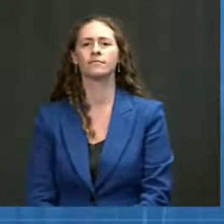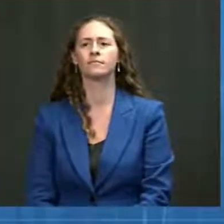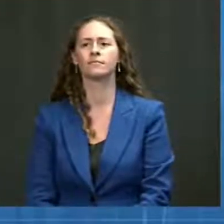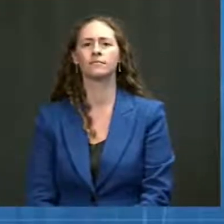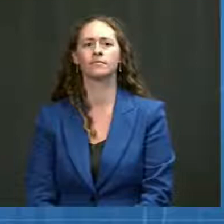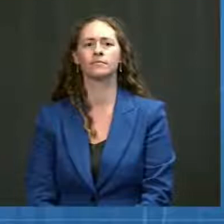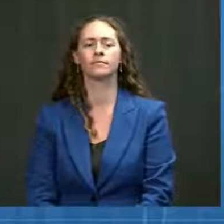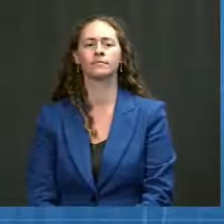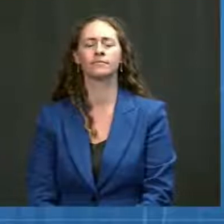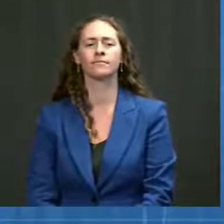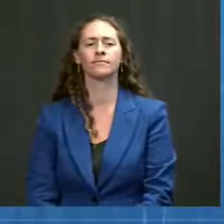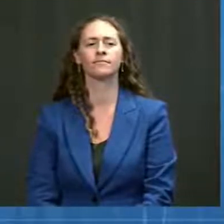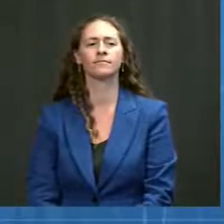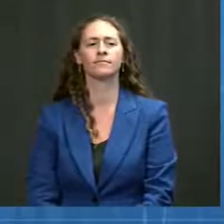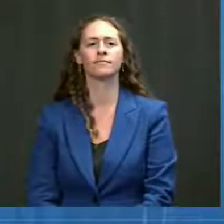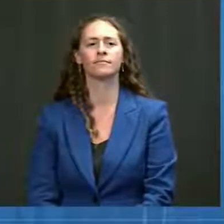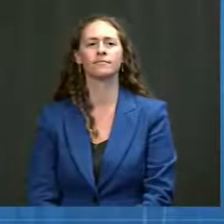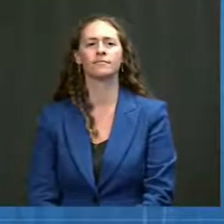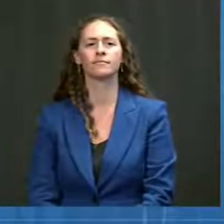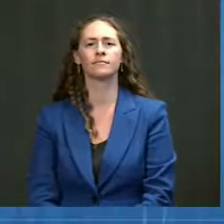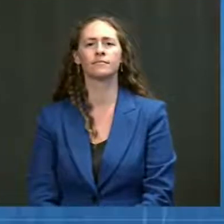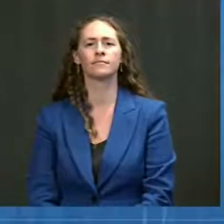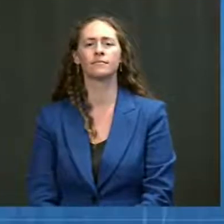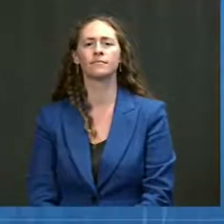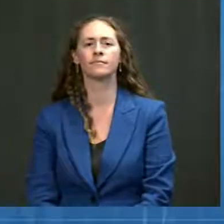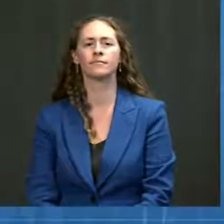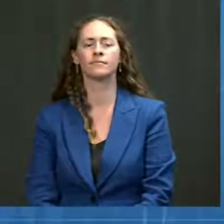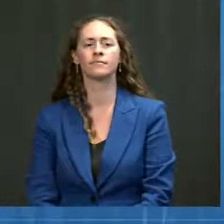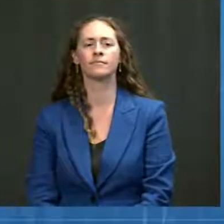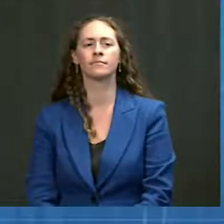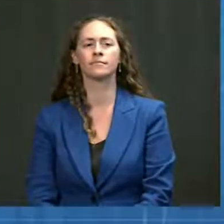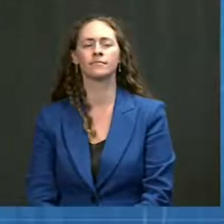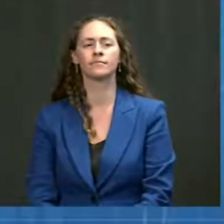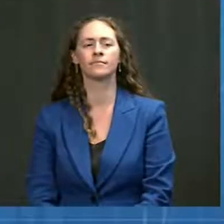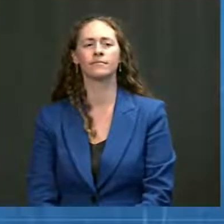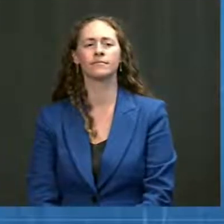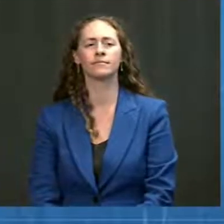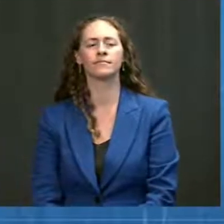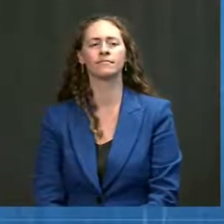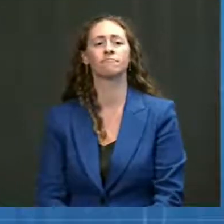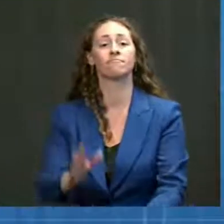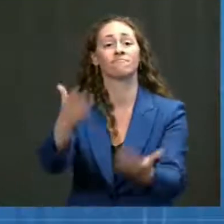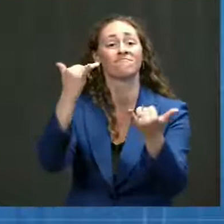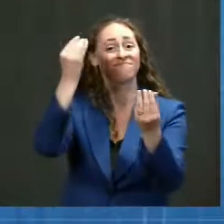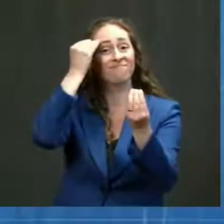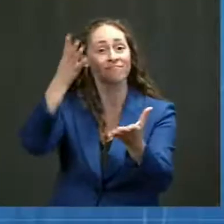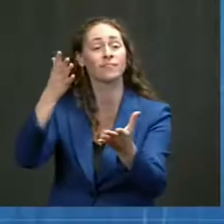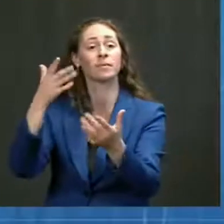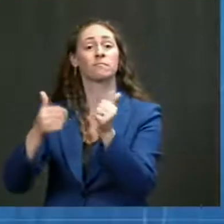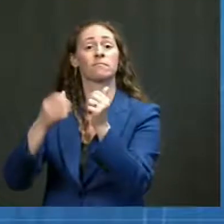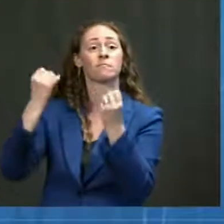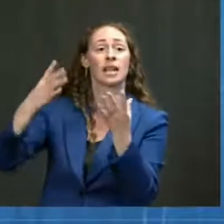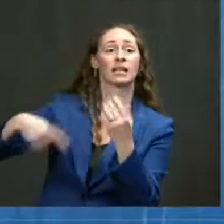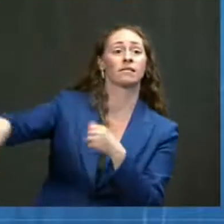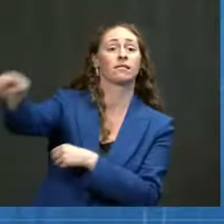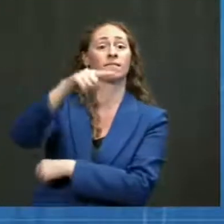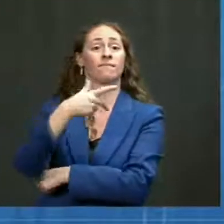ARTICLES WITH DATA I WILL NOW DESCRIBE THAT ARE HELPING TO